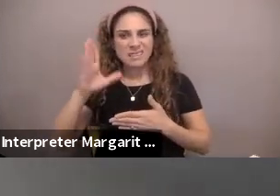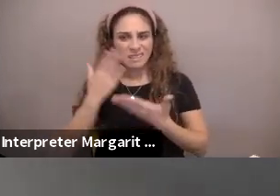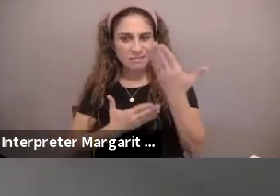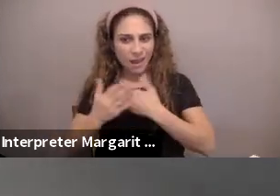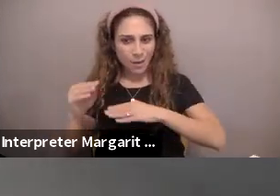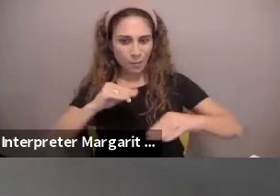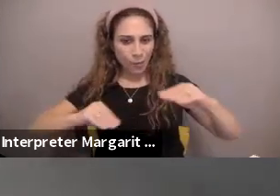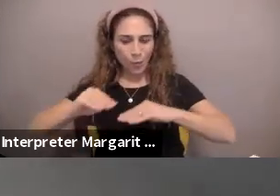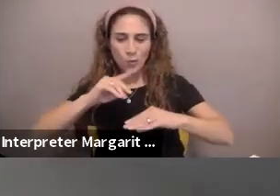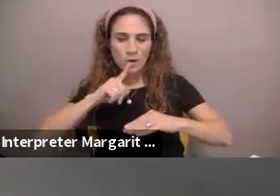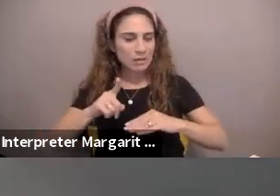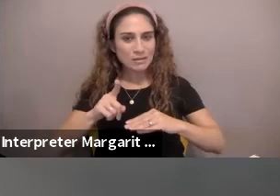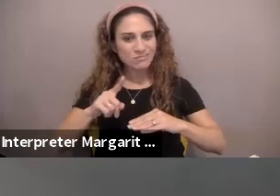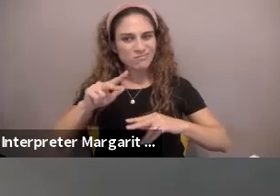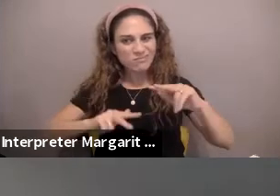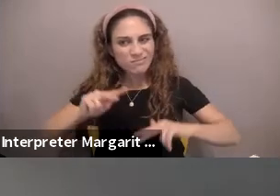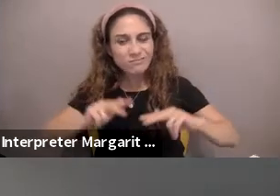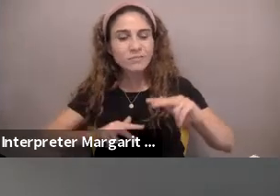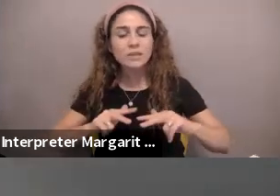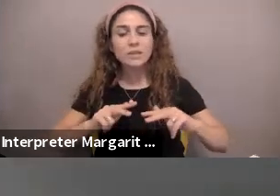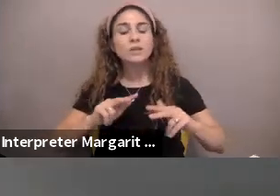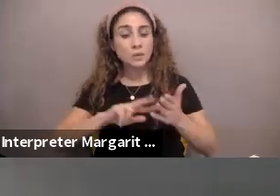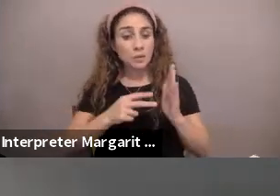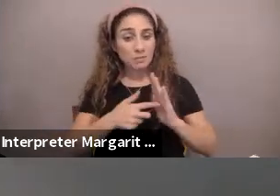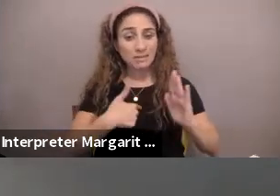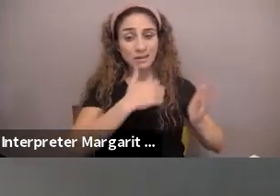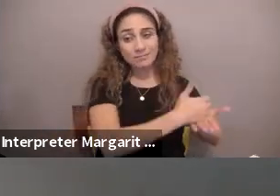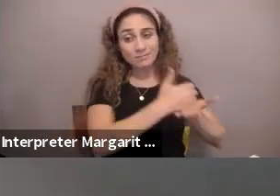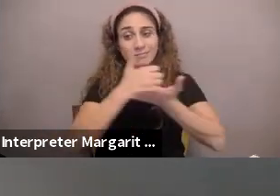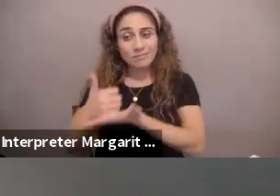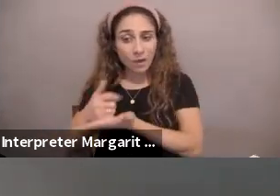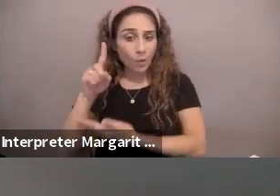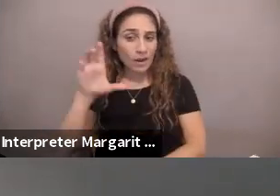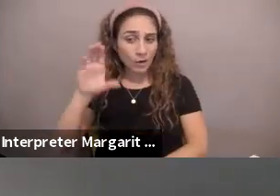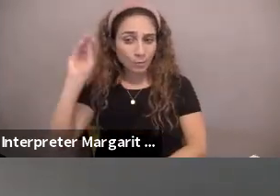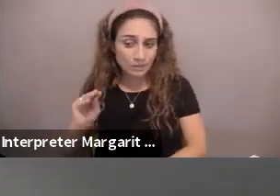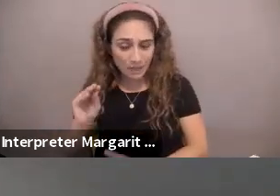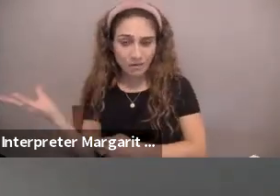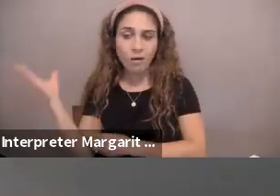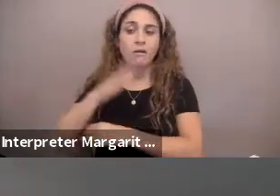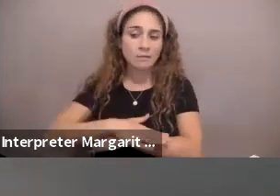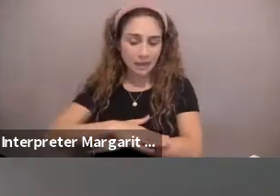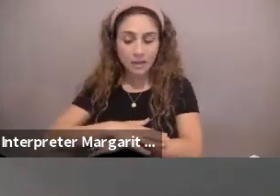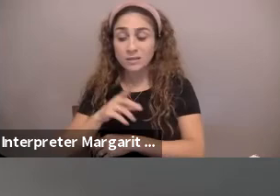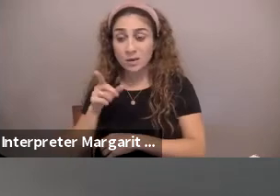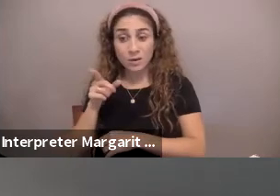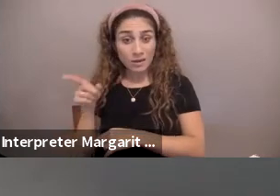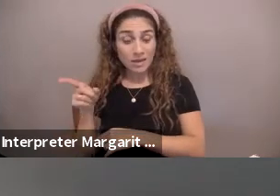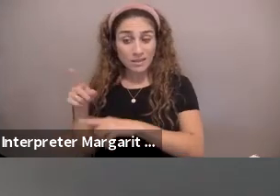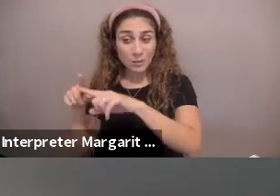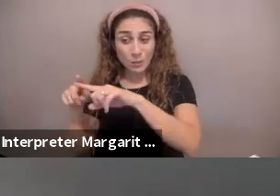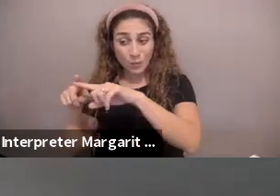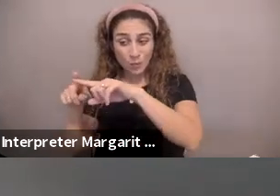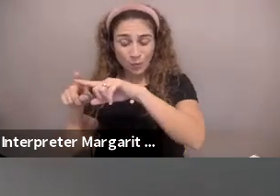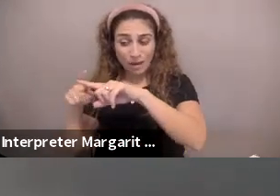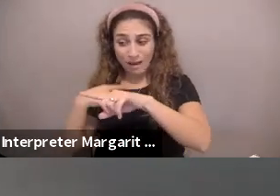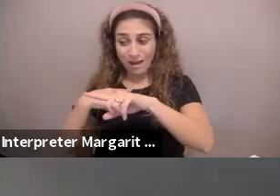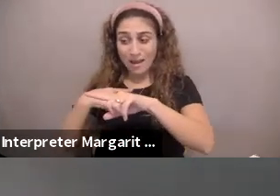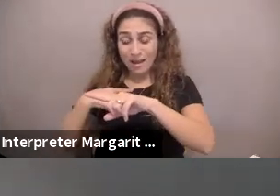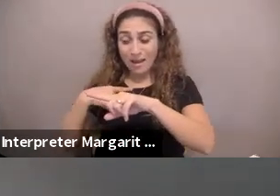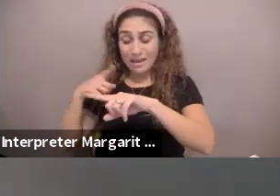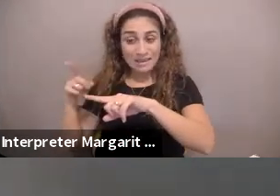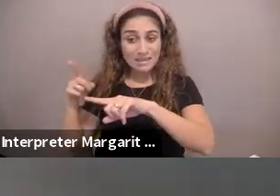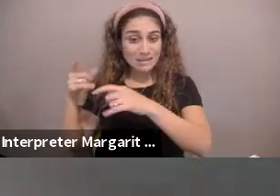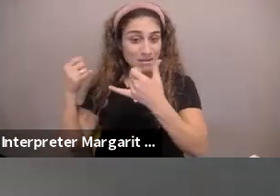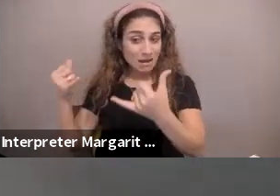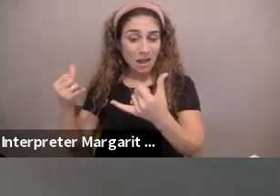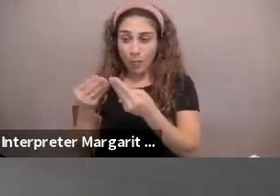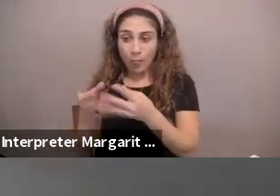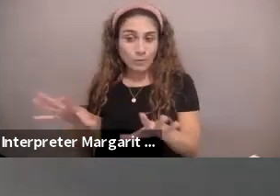And these publications require me to assist him 100% all day, as he is having to rely on help with everything he is losing the ability and confidence to do things on his own.